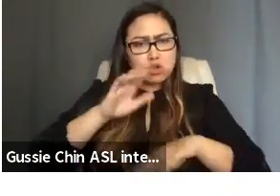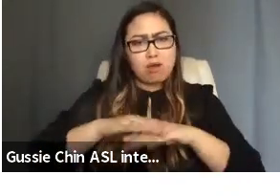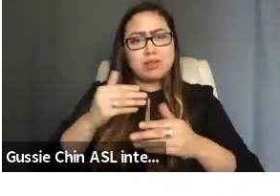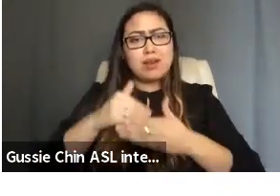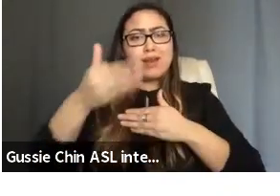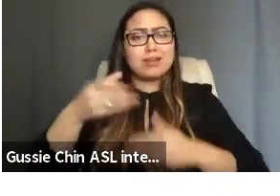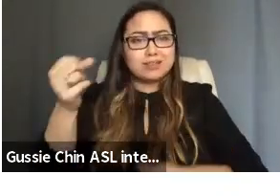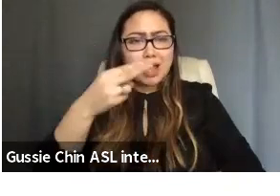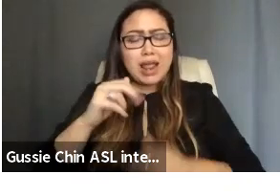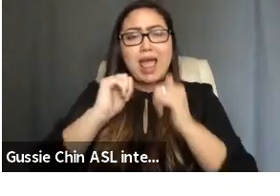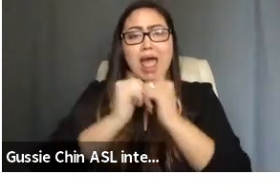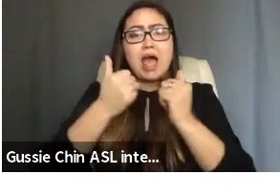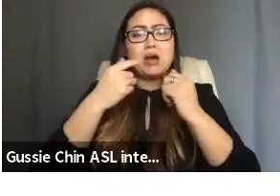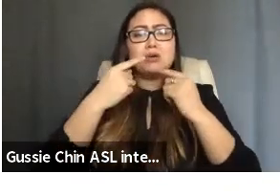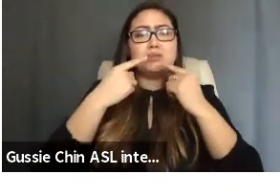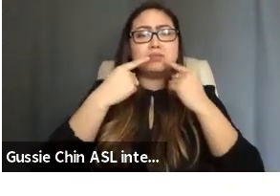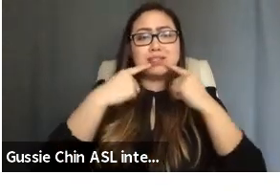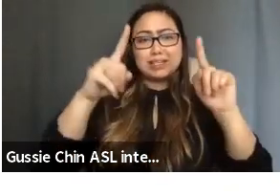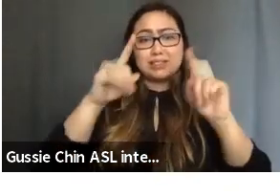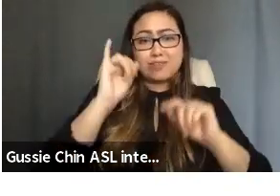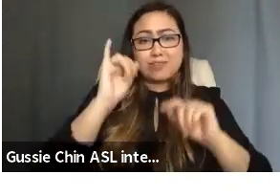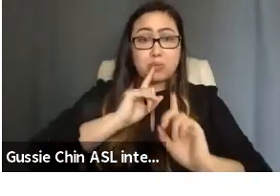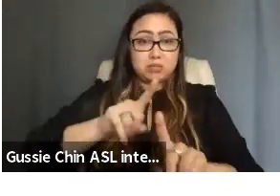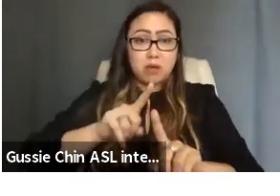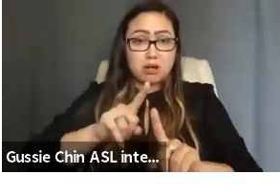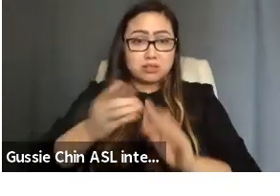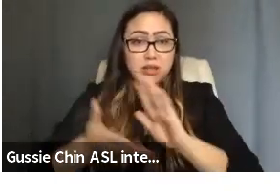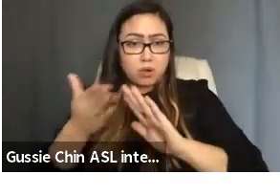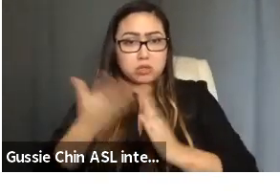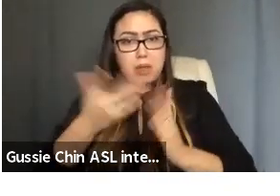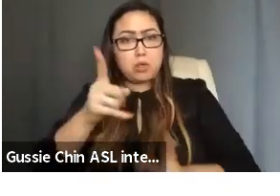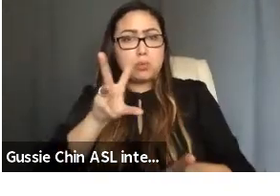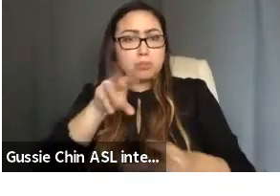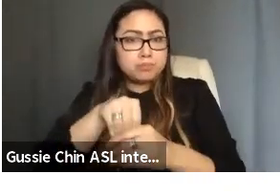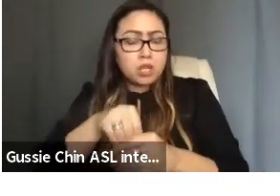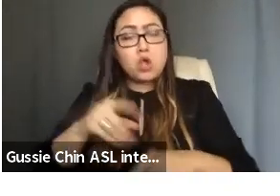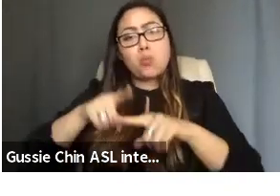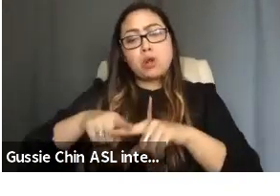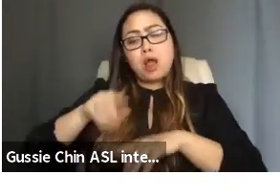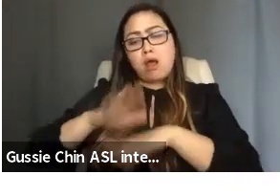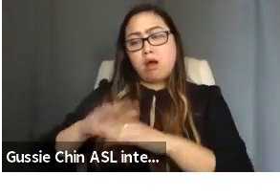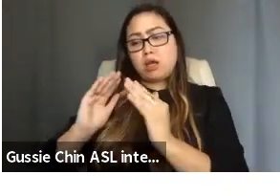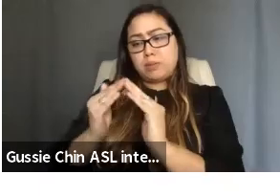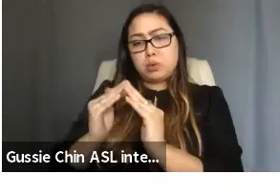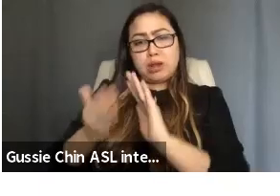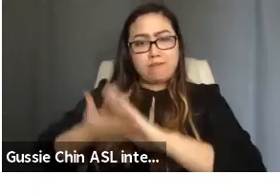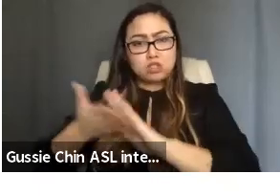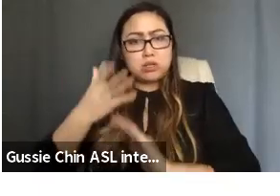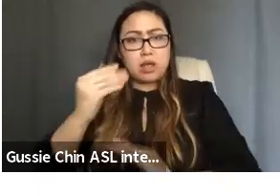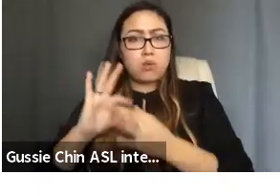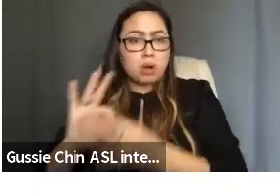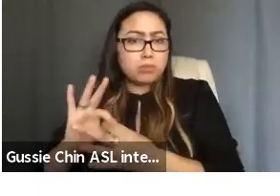of response operations maybe that you participate in rely on community functioning and cooperation?